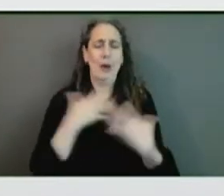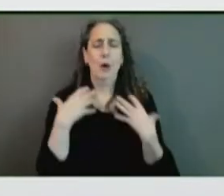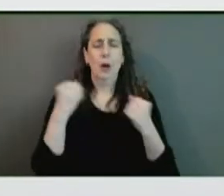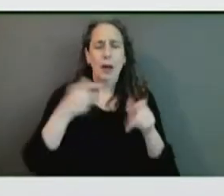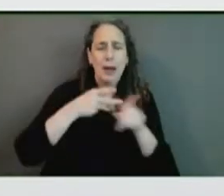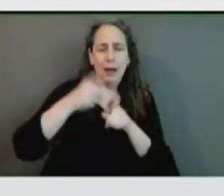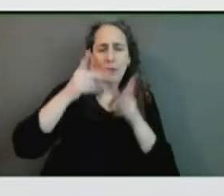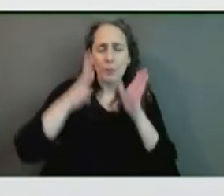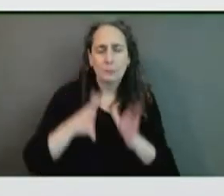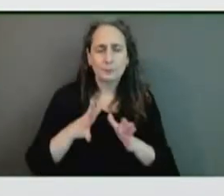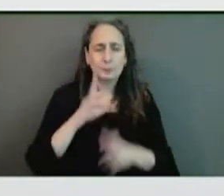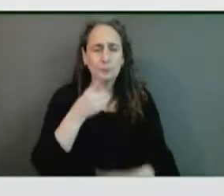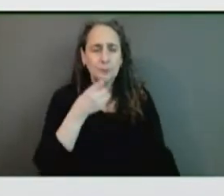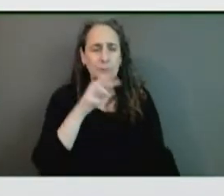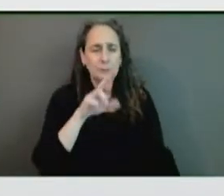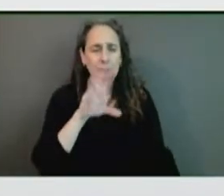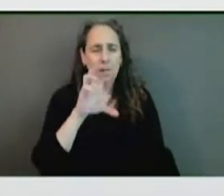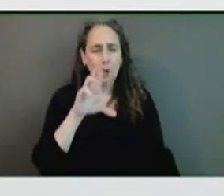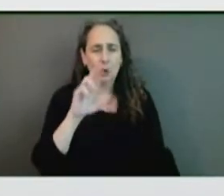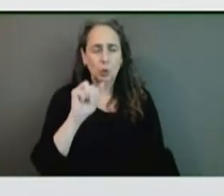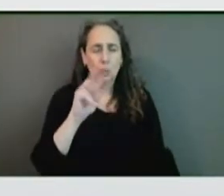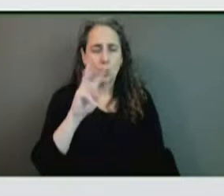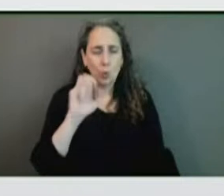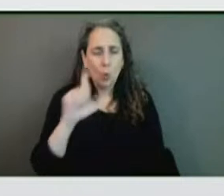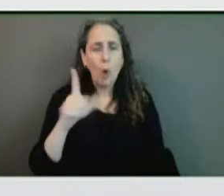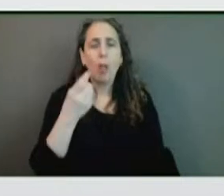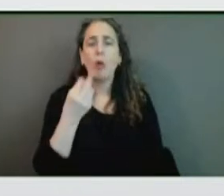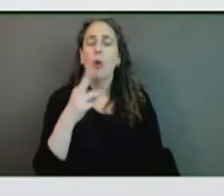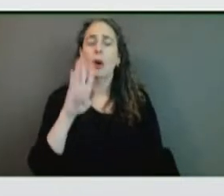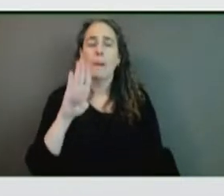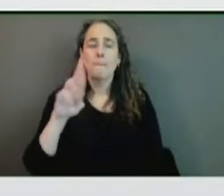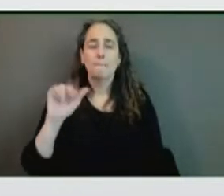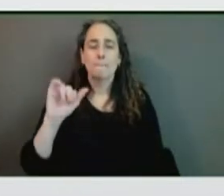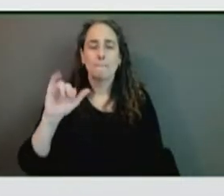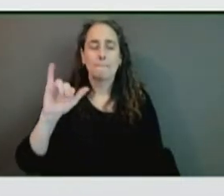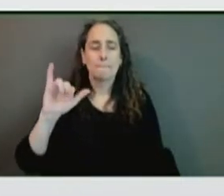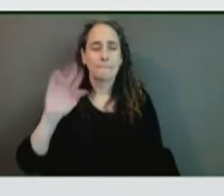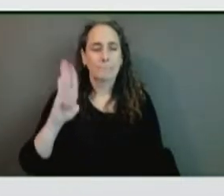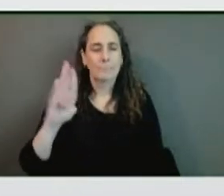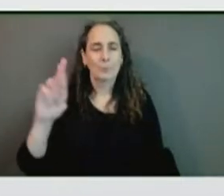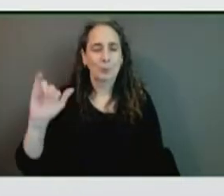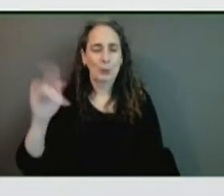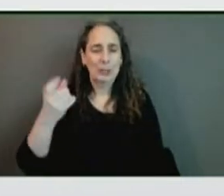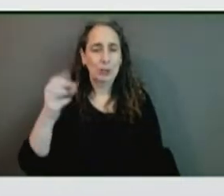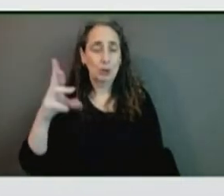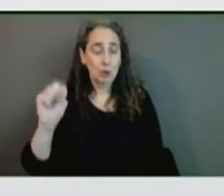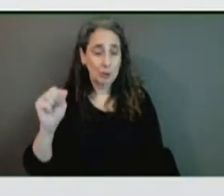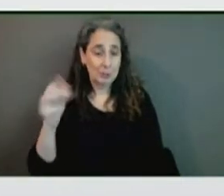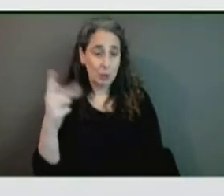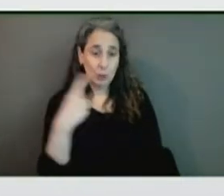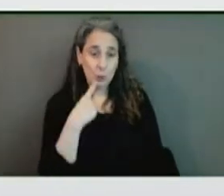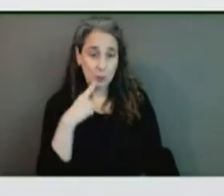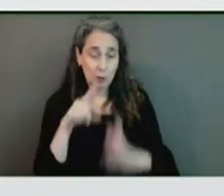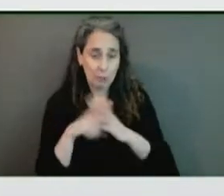all that if we could start with our Health professionals first, Dr Kroll or Dr Bridges would